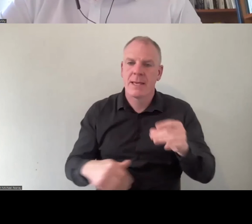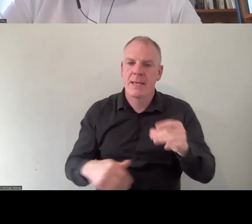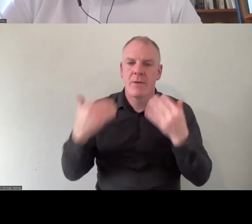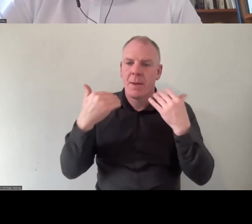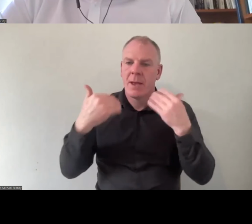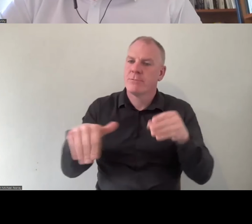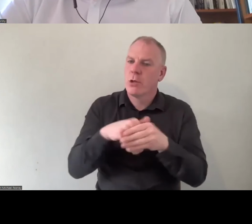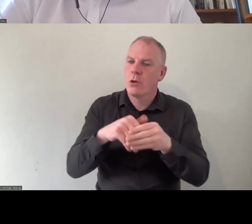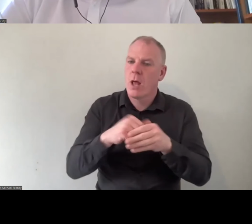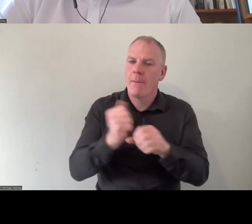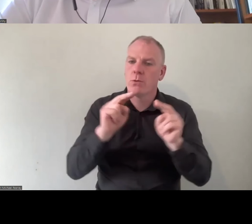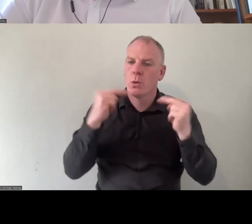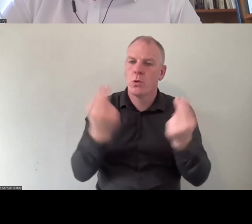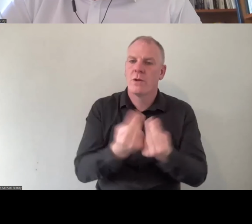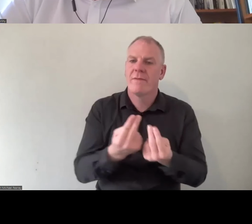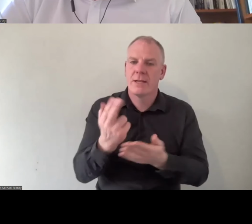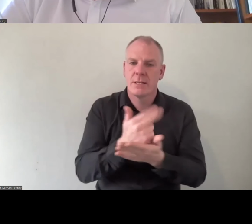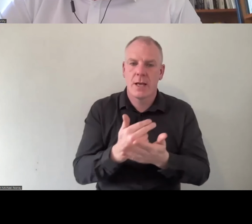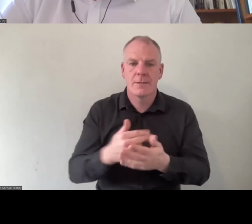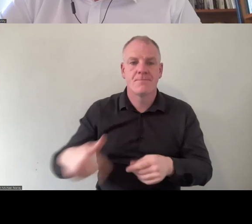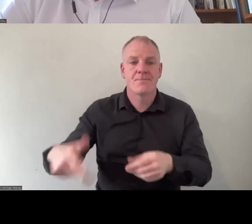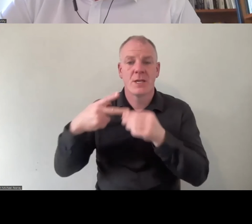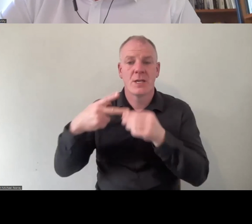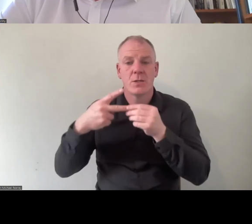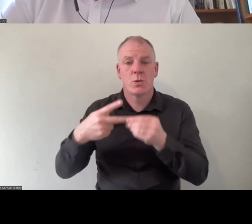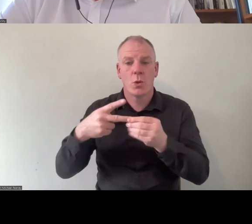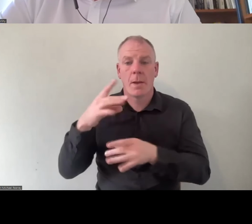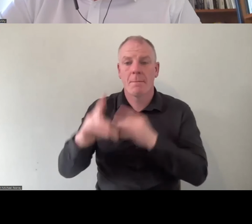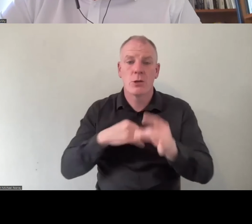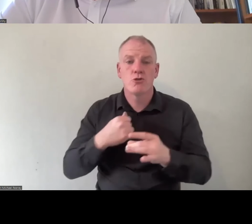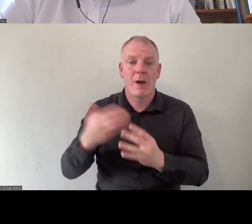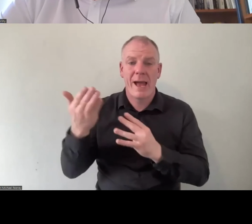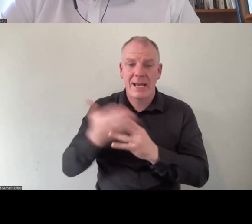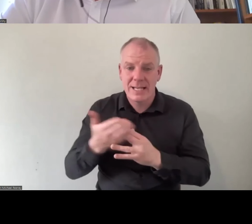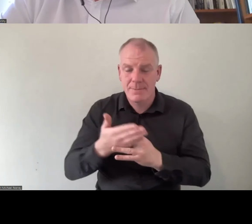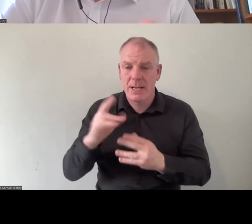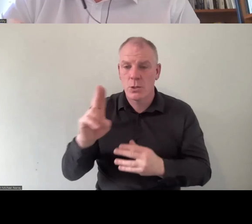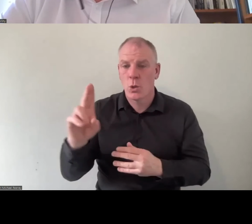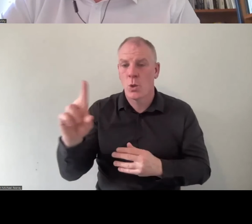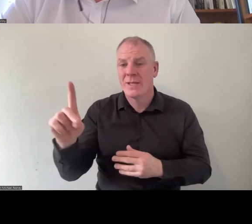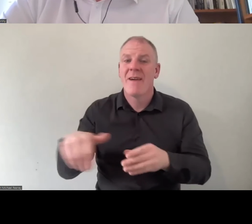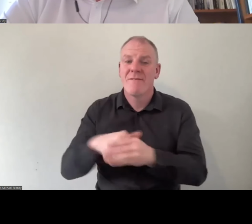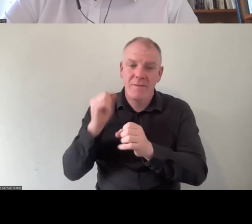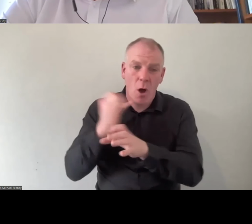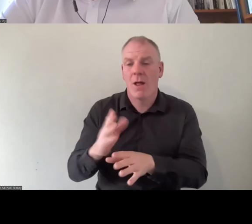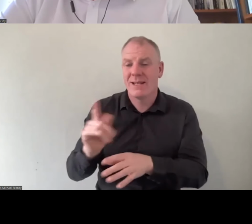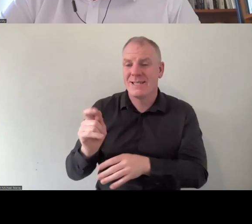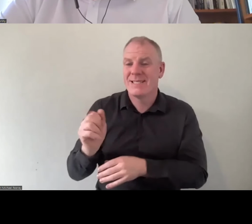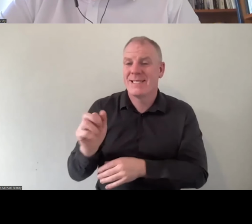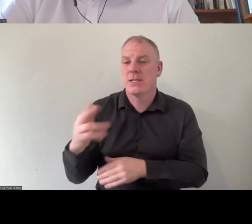Ensure accessibility is considered in all your tendering organisations or your public, your purchasing